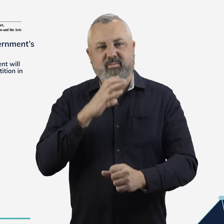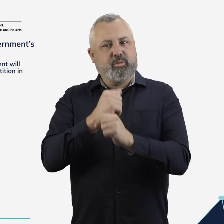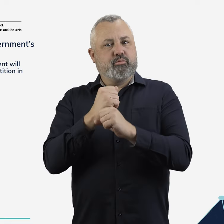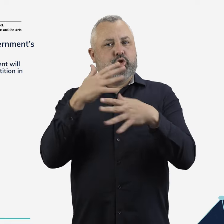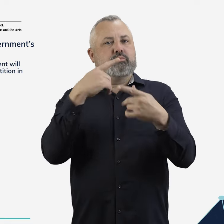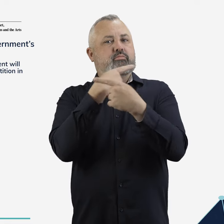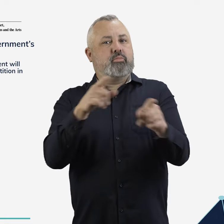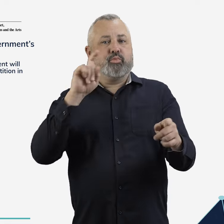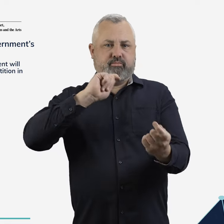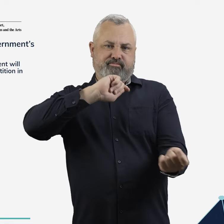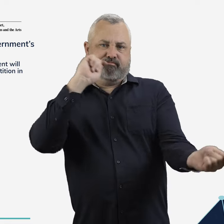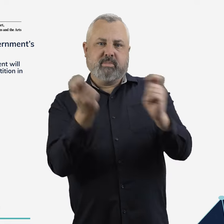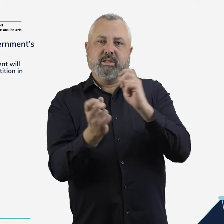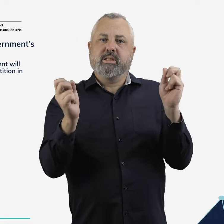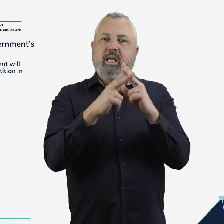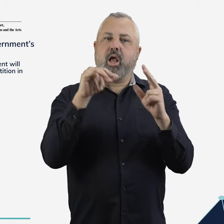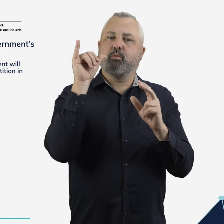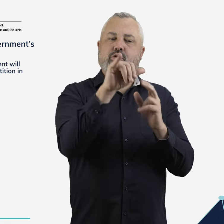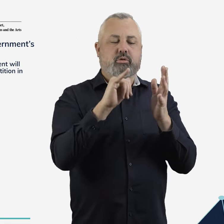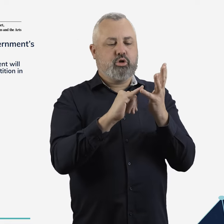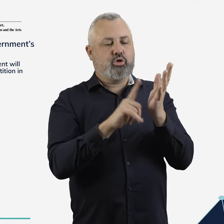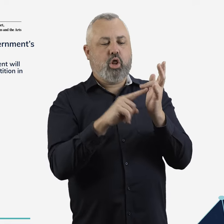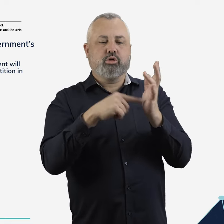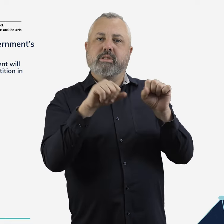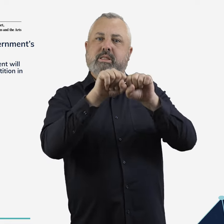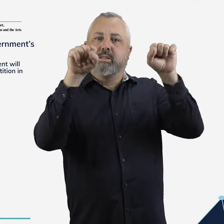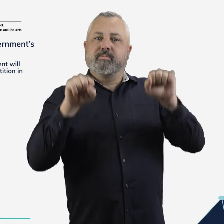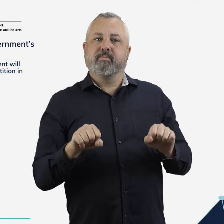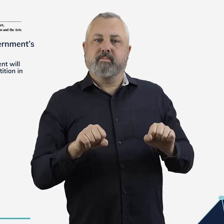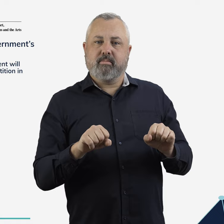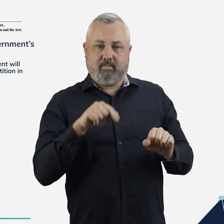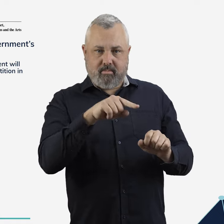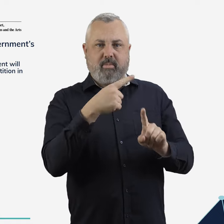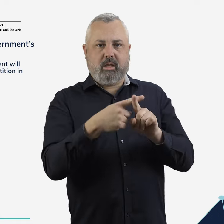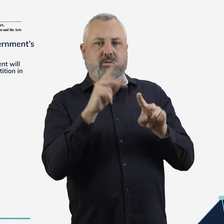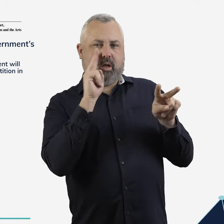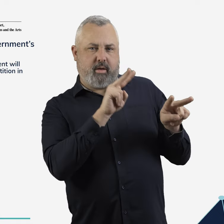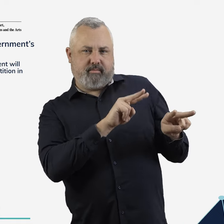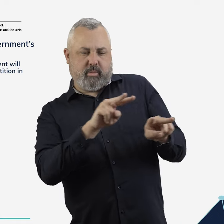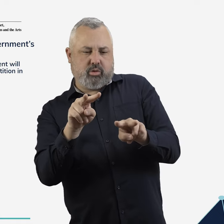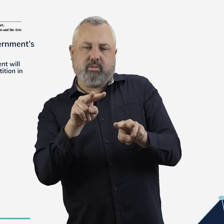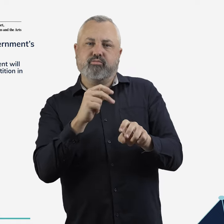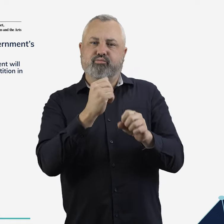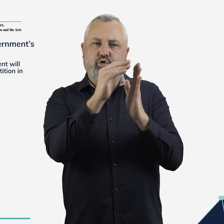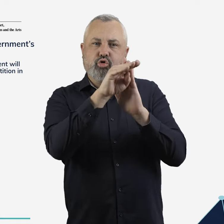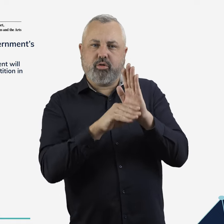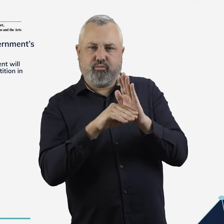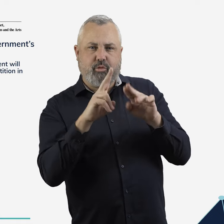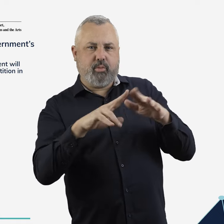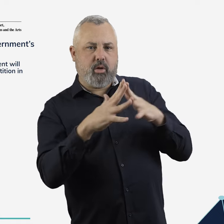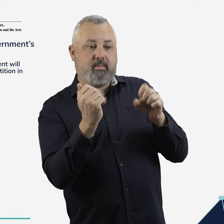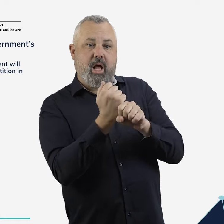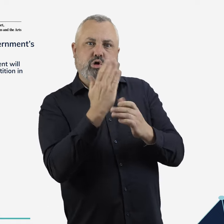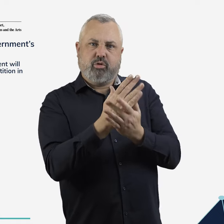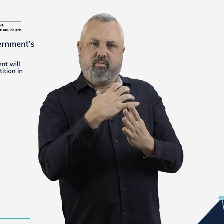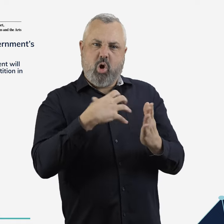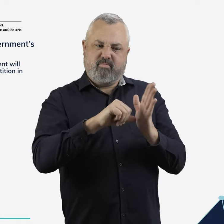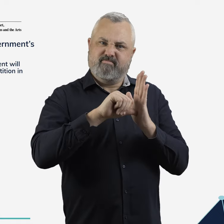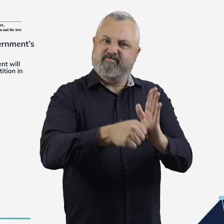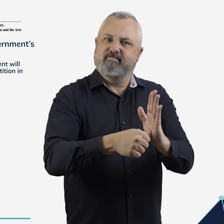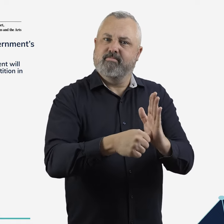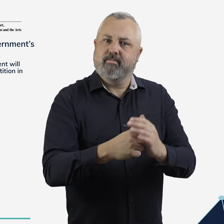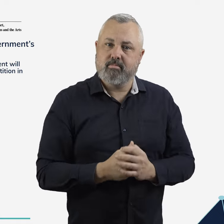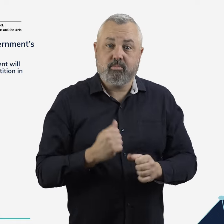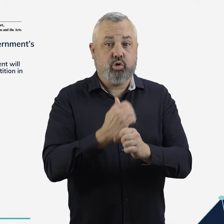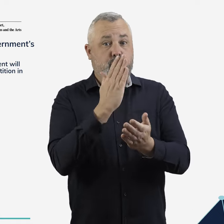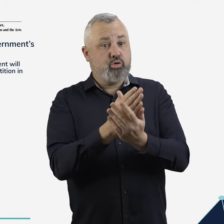The government has already announced reforms to the Sydney Airport slot regime to improve